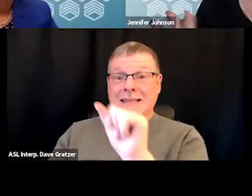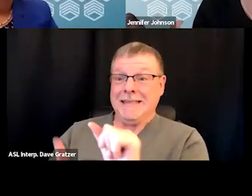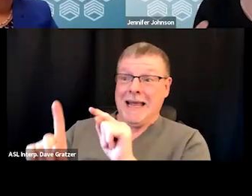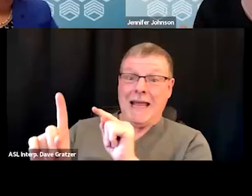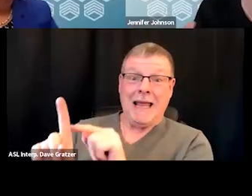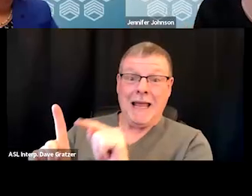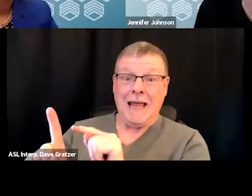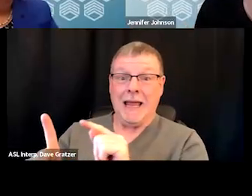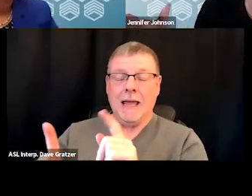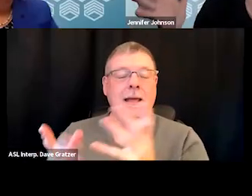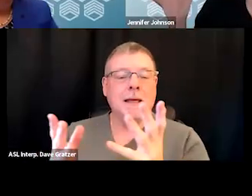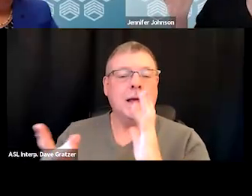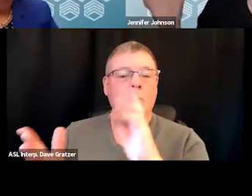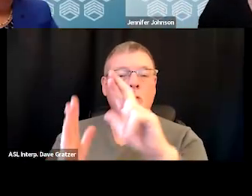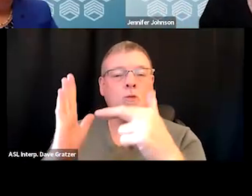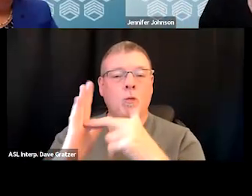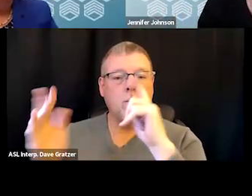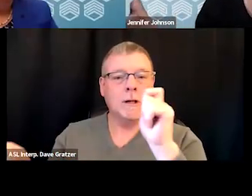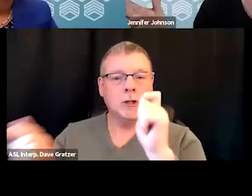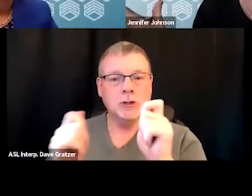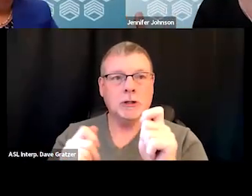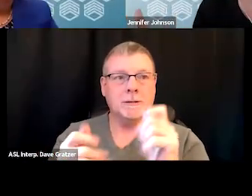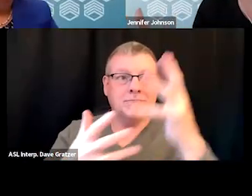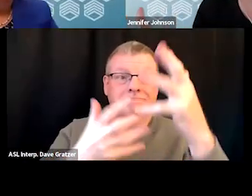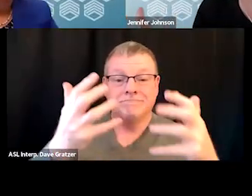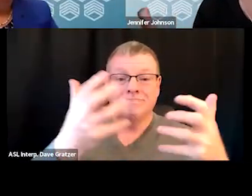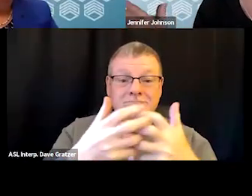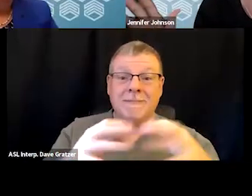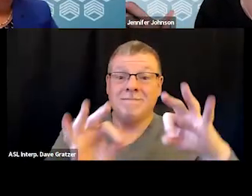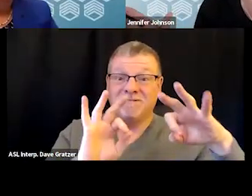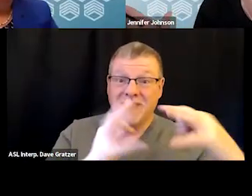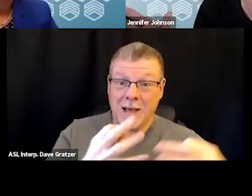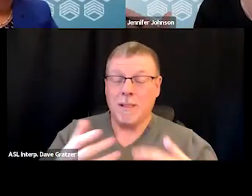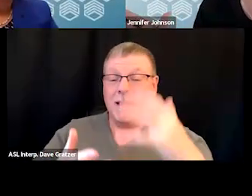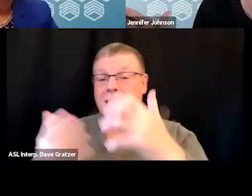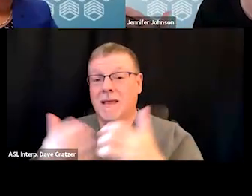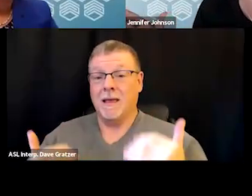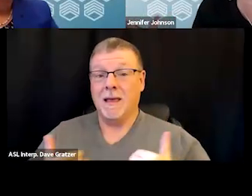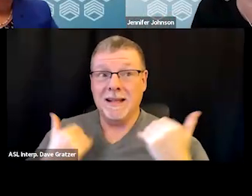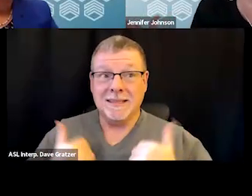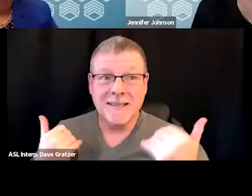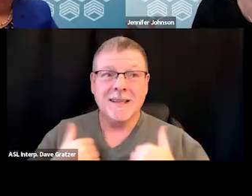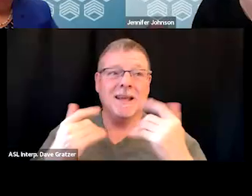what type of court it is, and it's different in a family court, a juvenile court, criminal court, civil court.